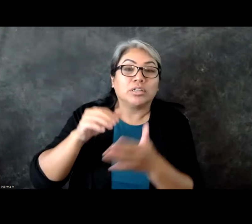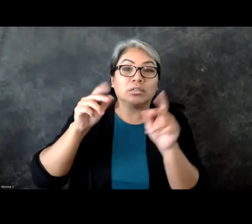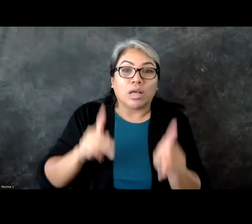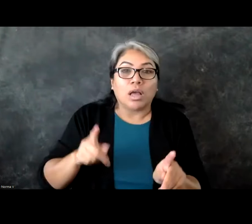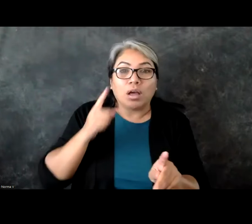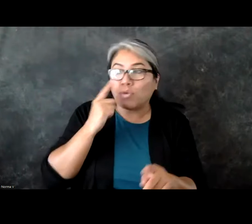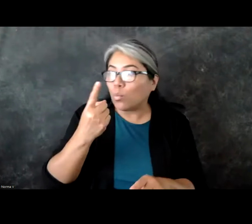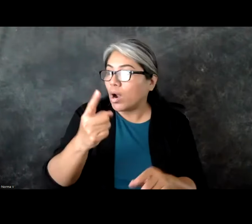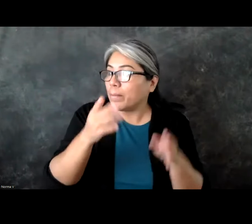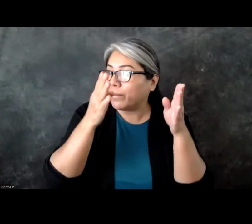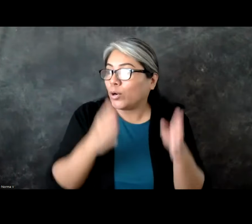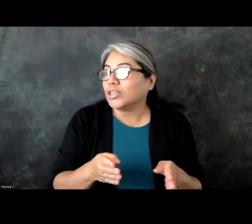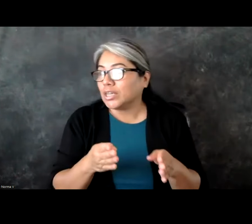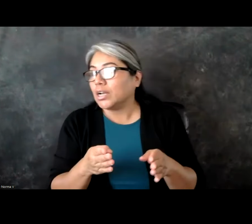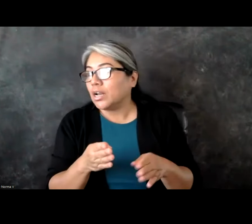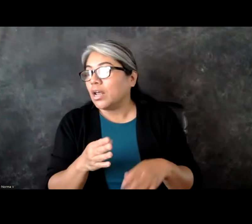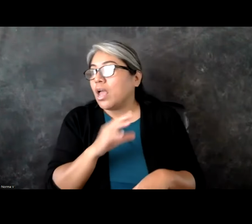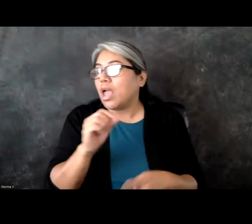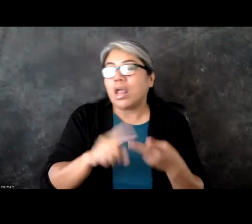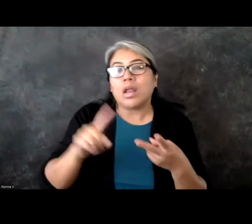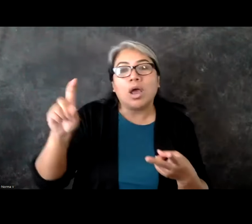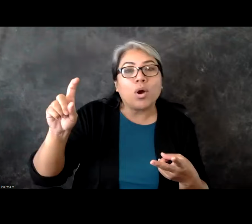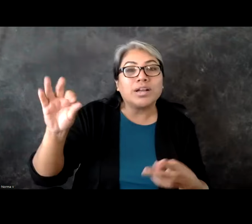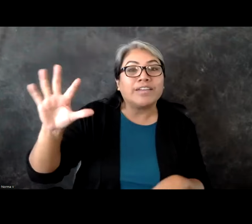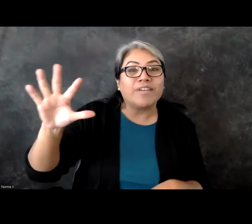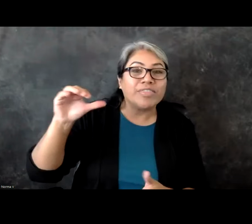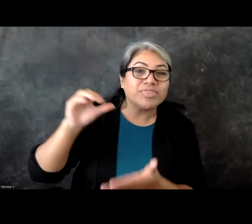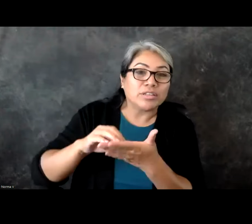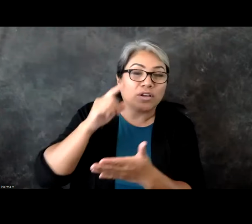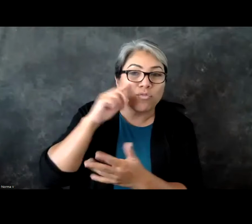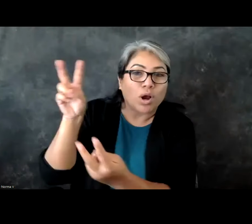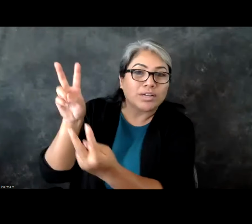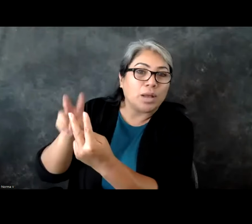to be $2,000. But as of July 1, 2022, it has increased to $